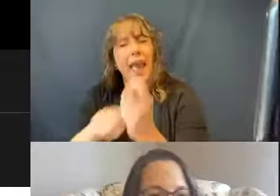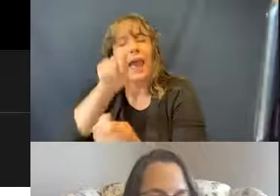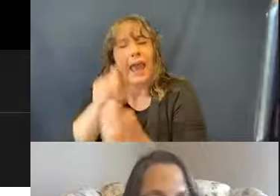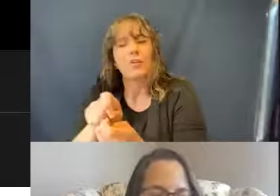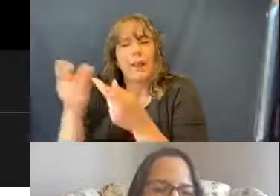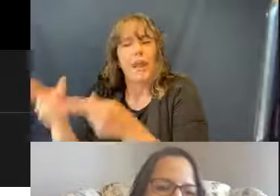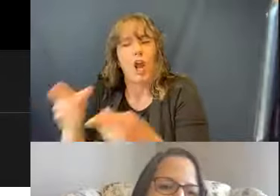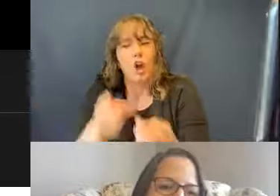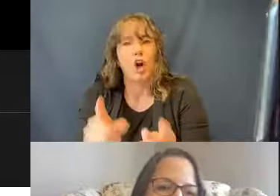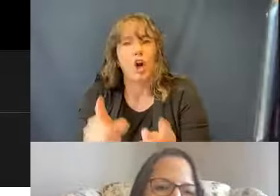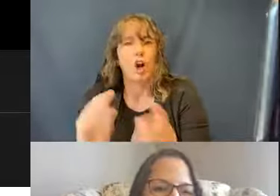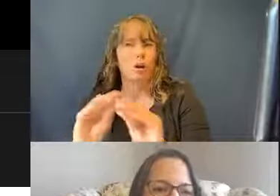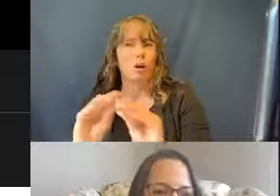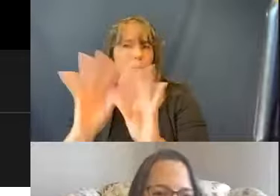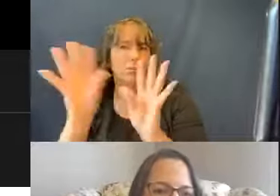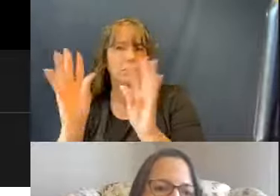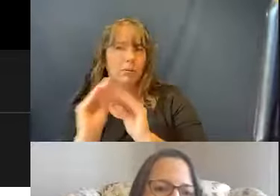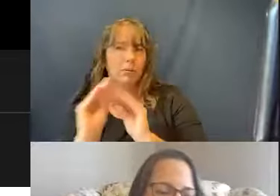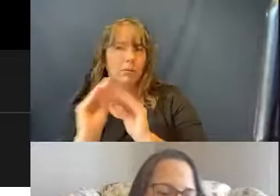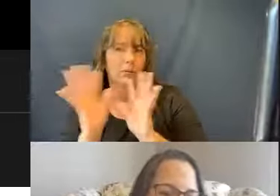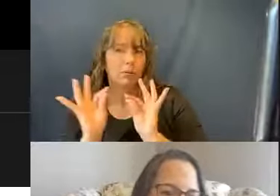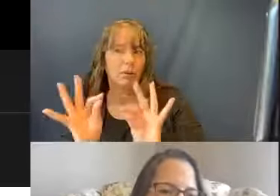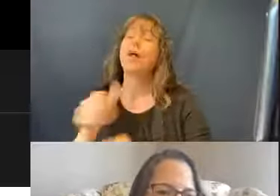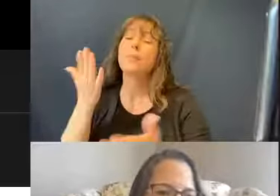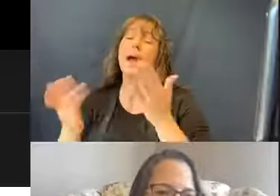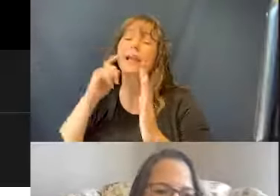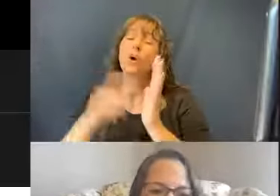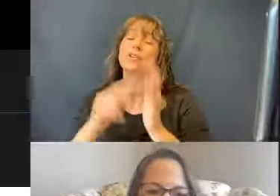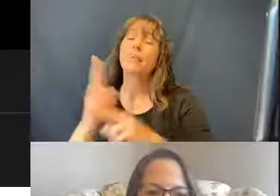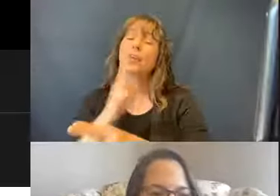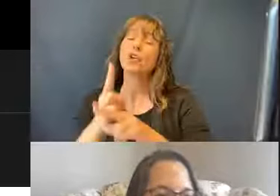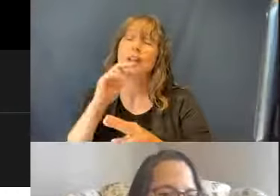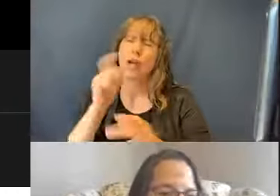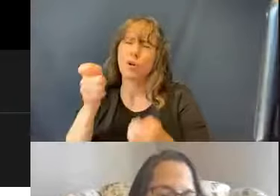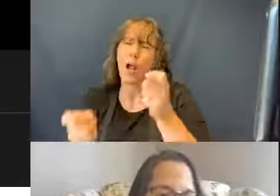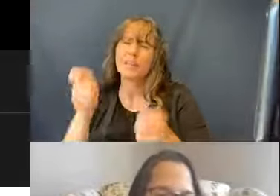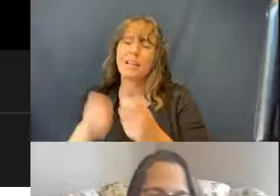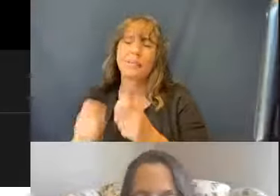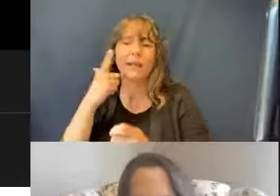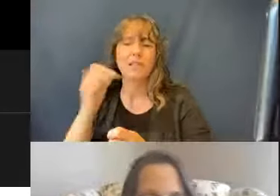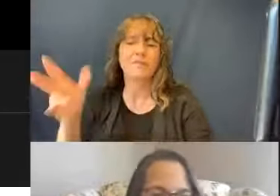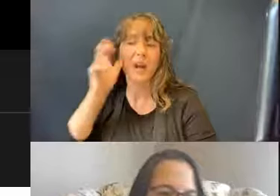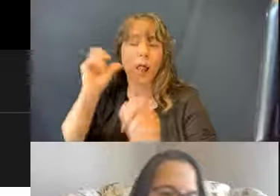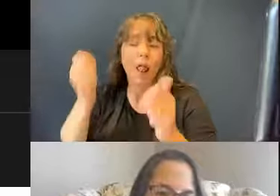may see utilized to help compensate for hearing loss is assistive devices, obviously hearing